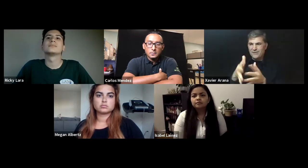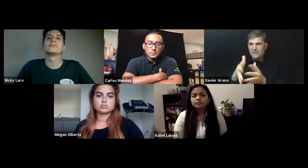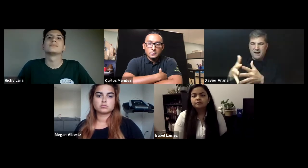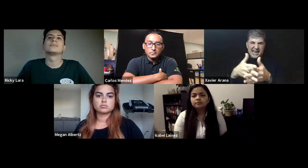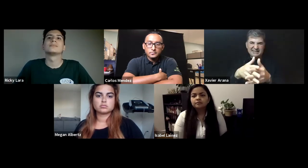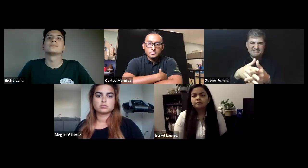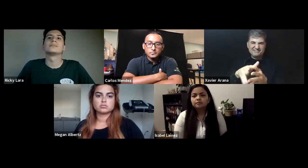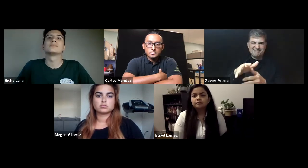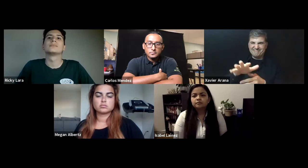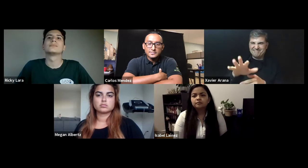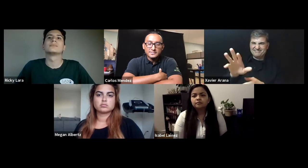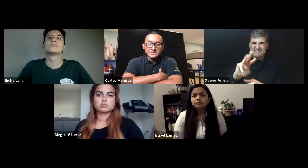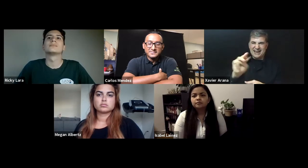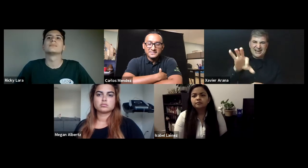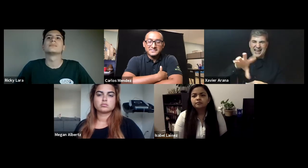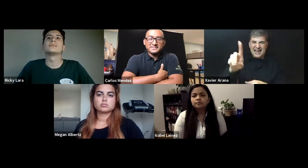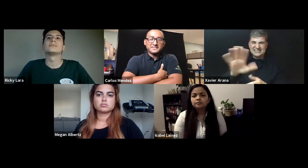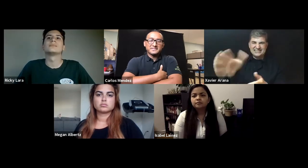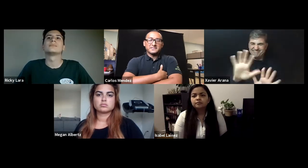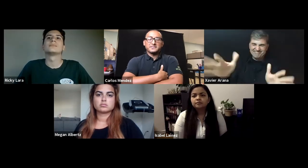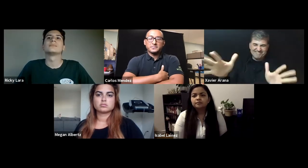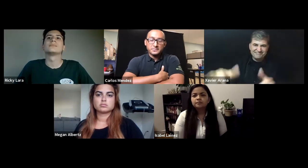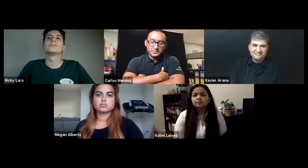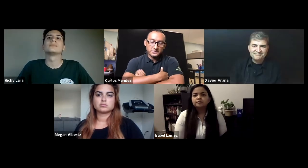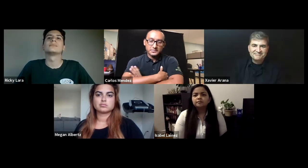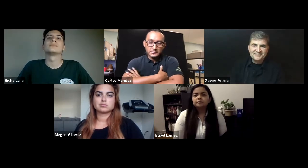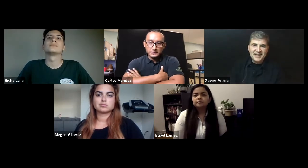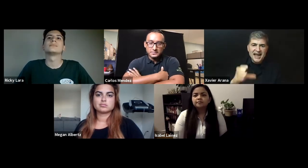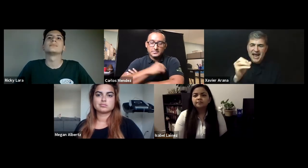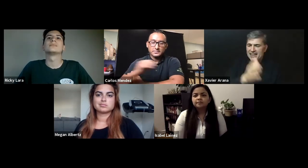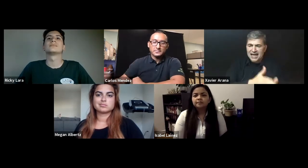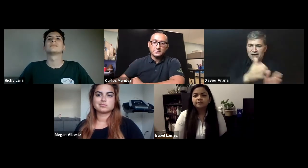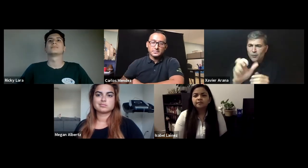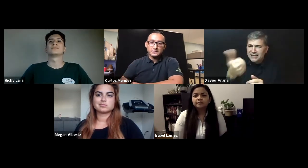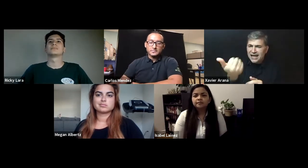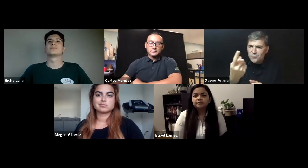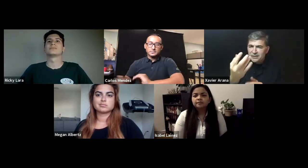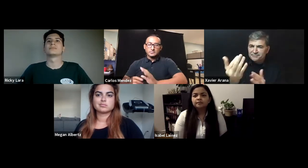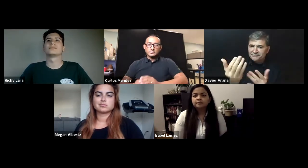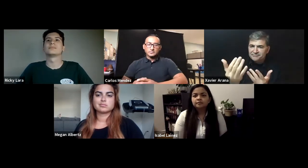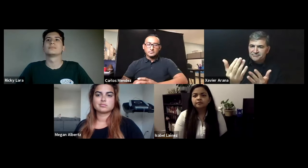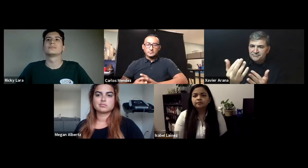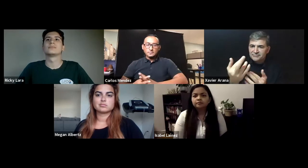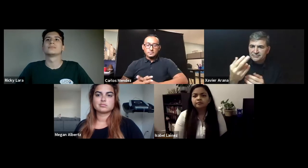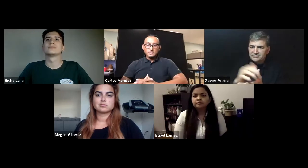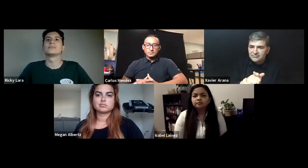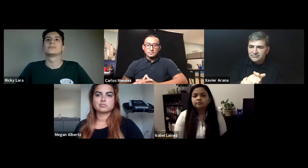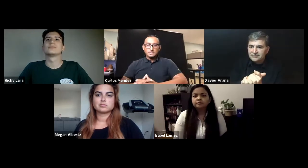because food is very... um, very important, and you know, American food is...it's all right.